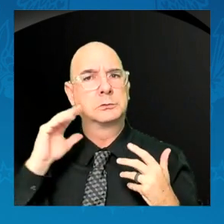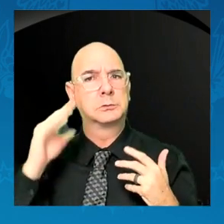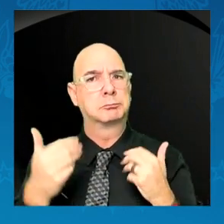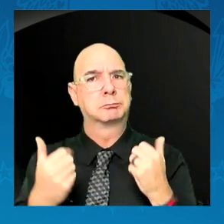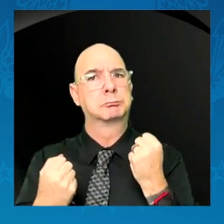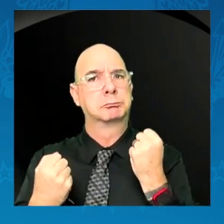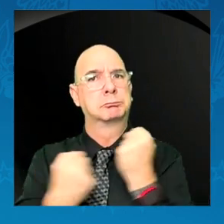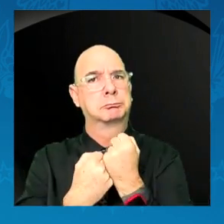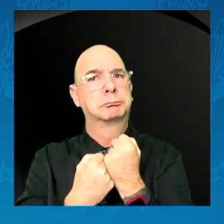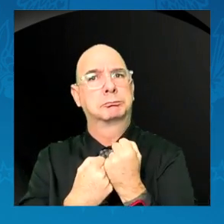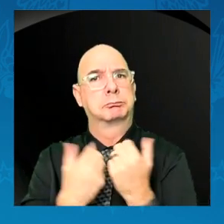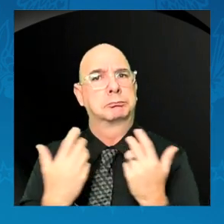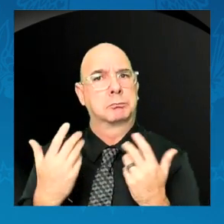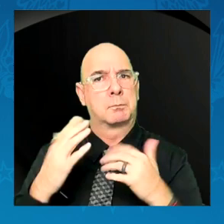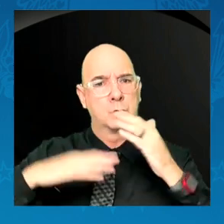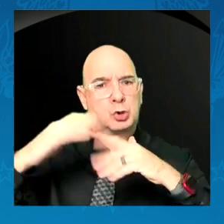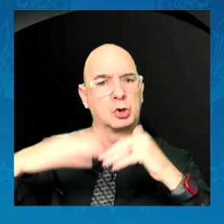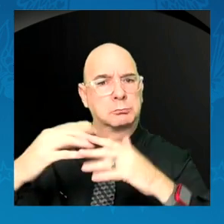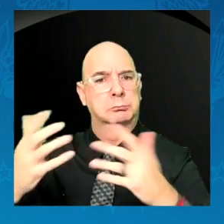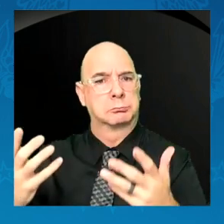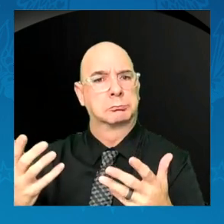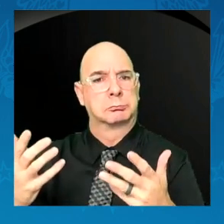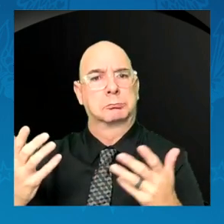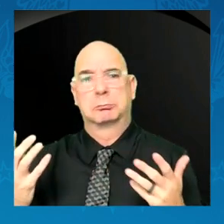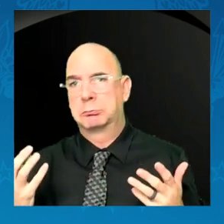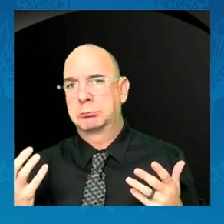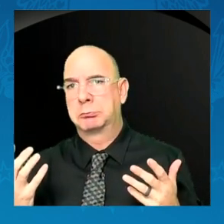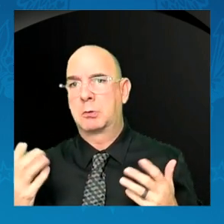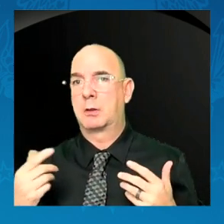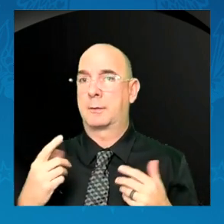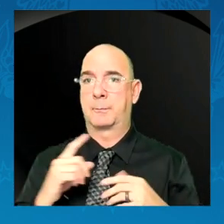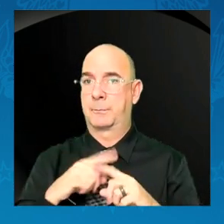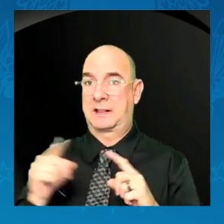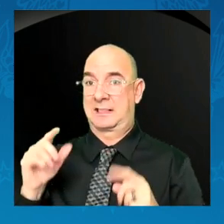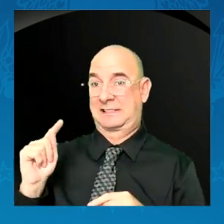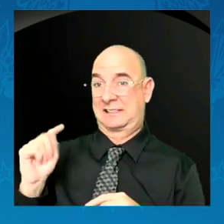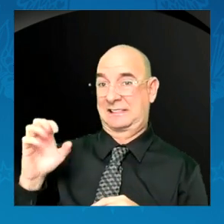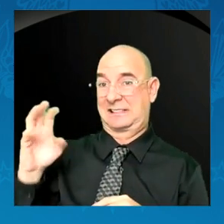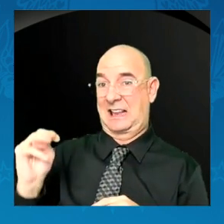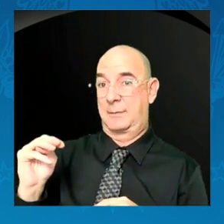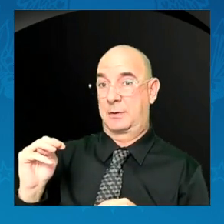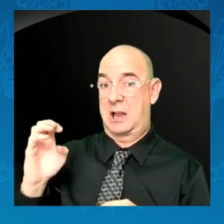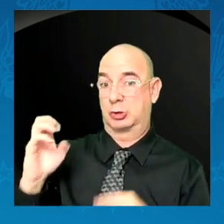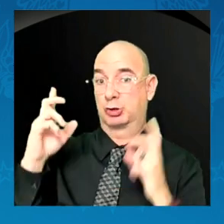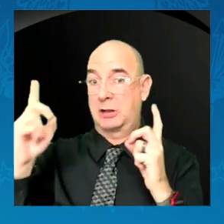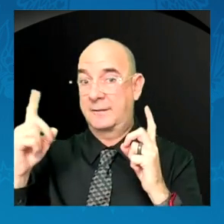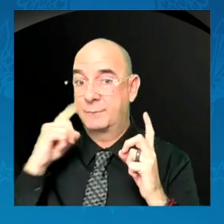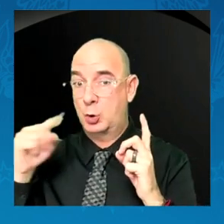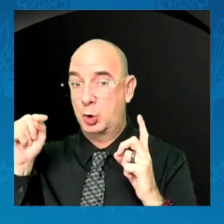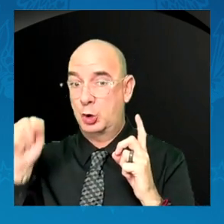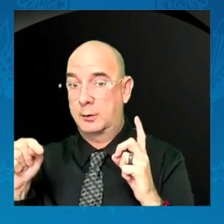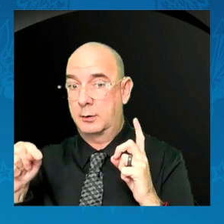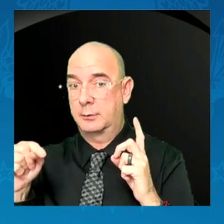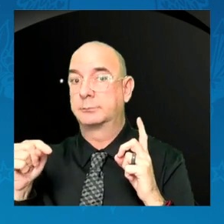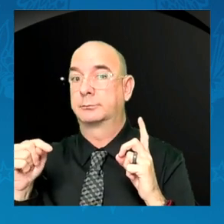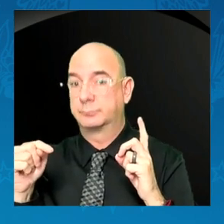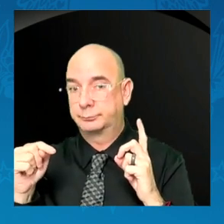in the space of STEM education. For example, there's an opportunity and bridging educational and national service initiatives,